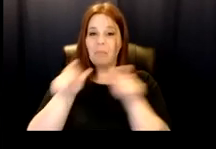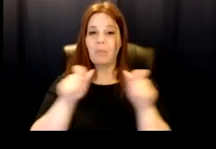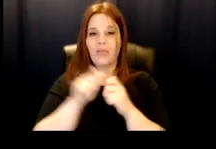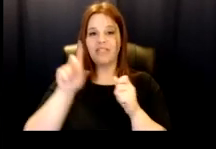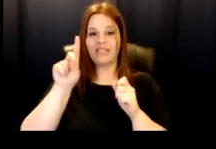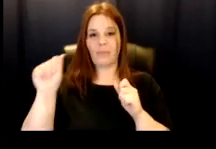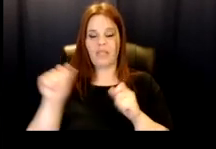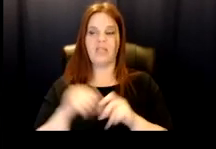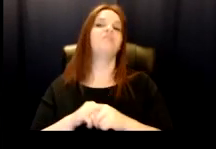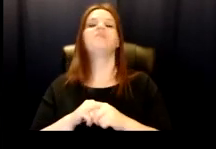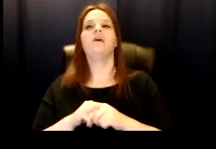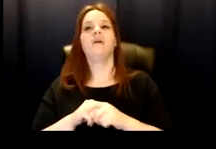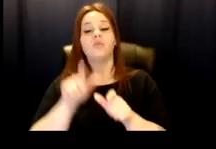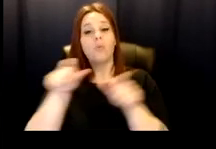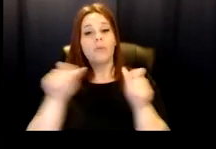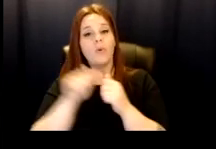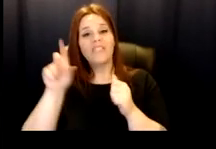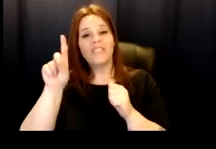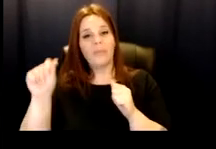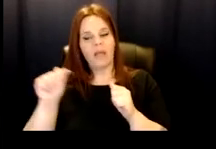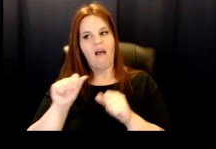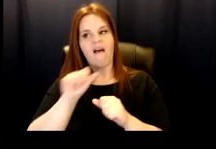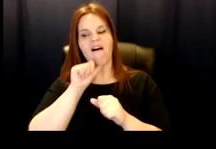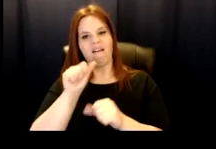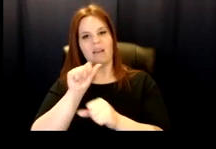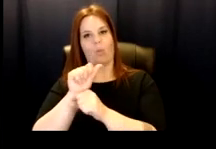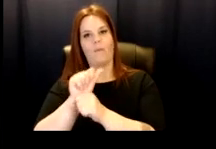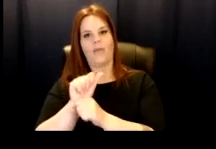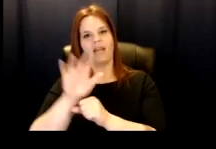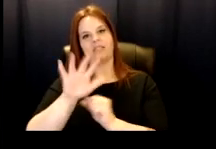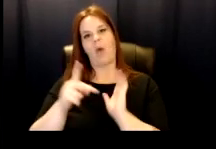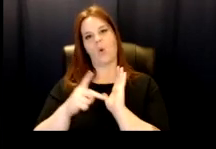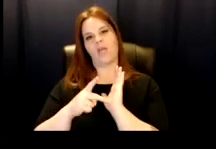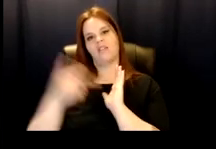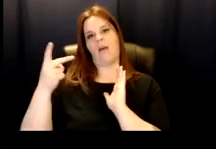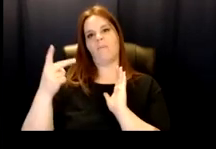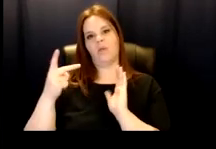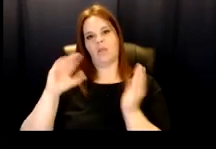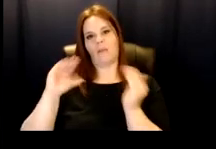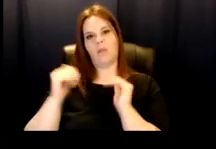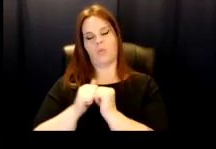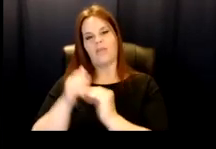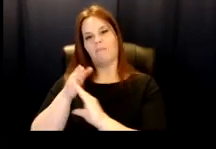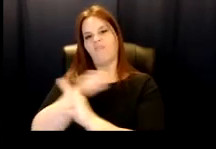disabilities, unemployment is about twice what it was before the pandemic began. As